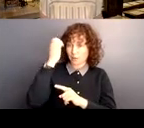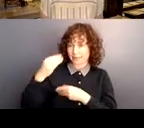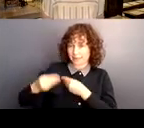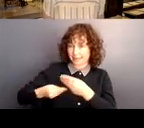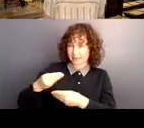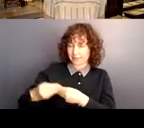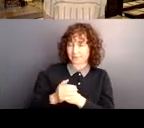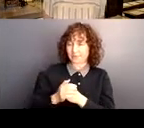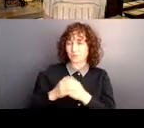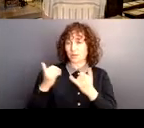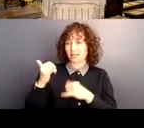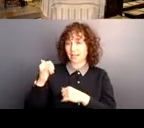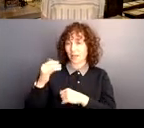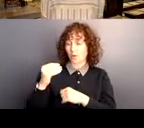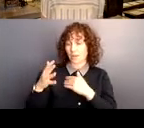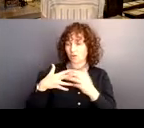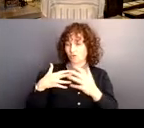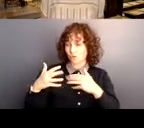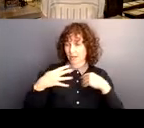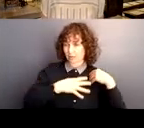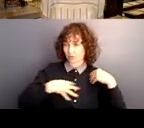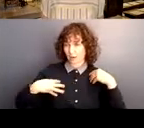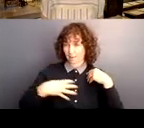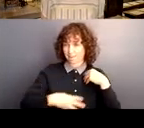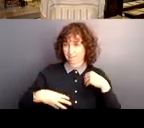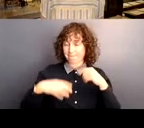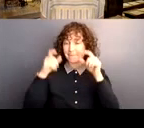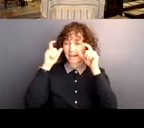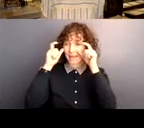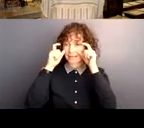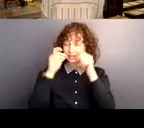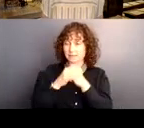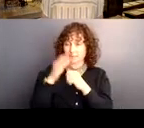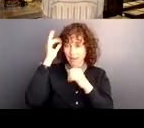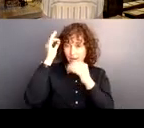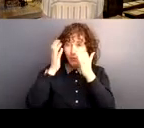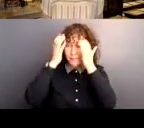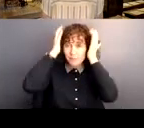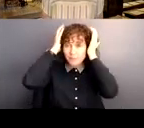I'm wearing a yellow and gray striped shirt glasses and my hair is pulled back in a bun.